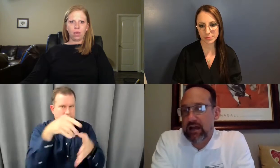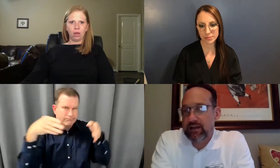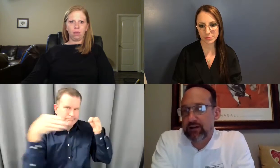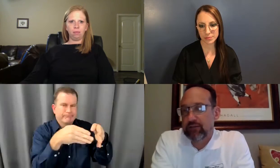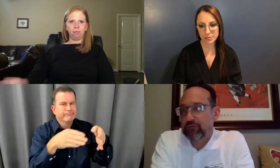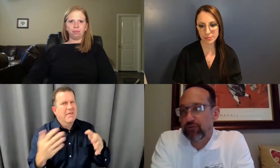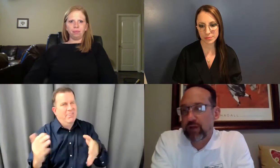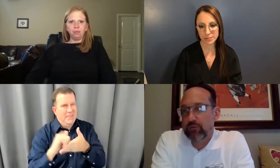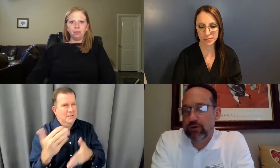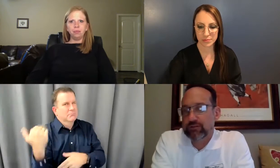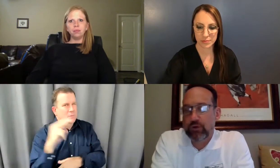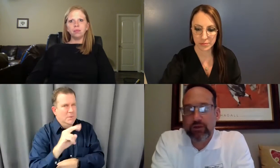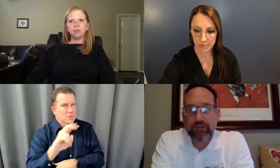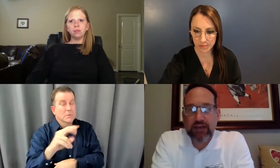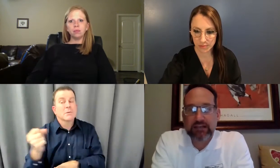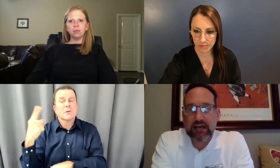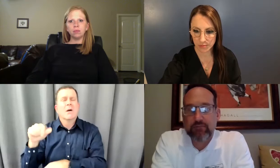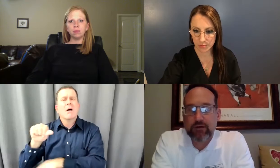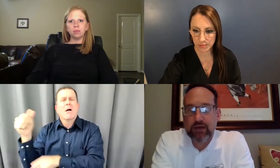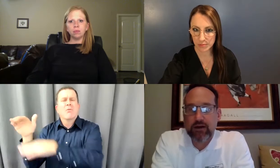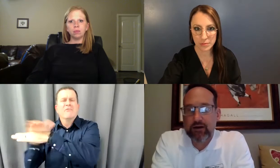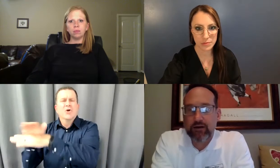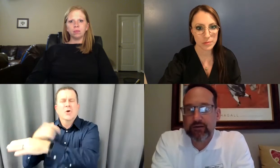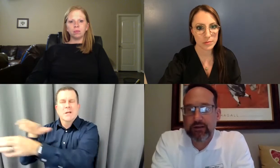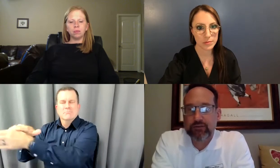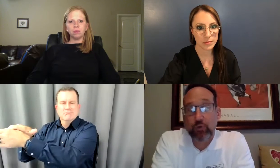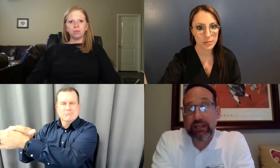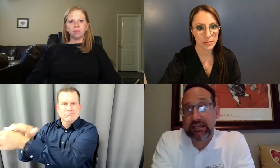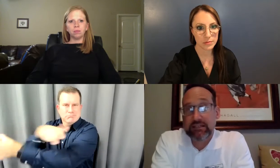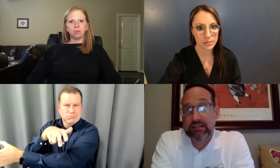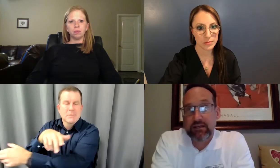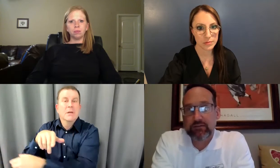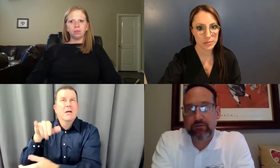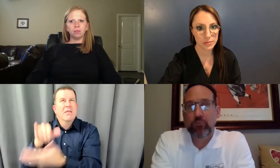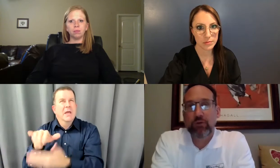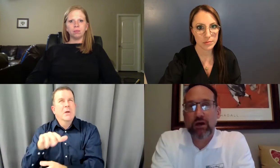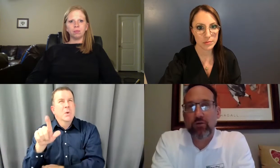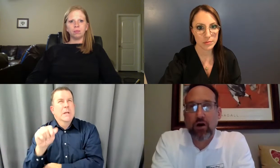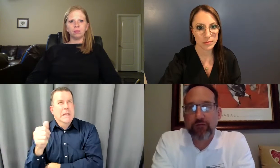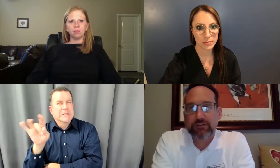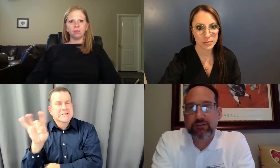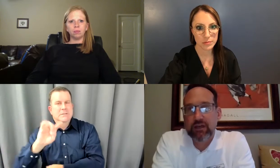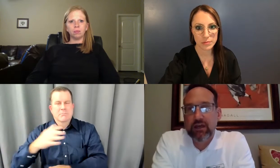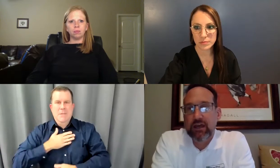I left the firm I was with at that time in 2018 and opened my own office.